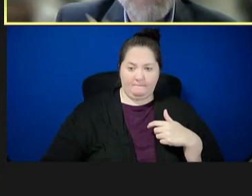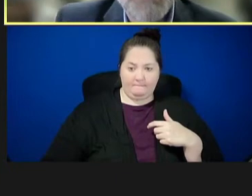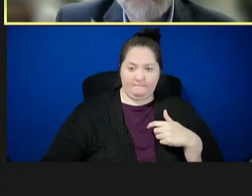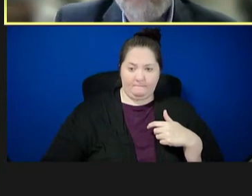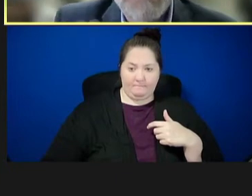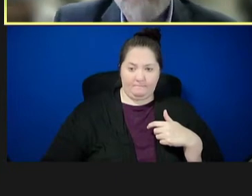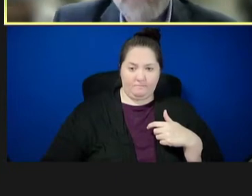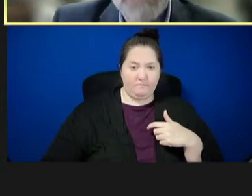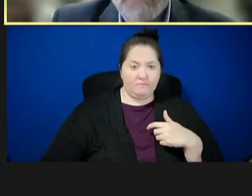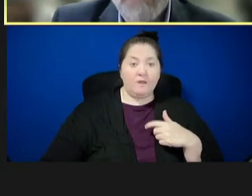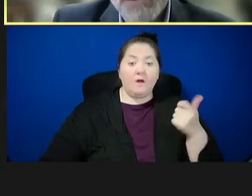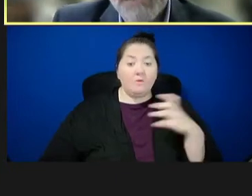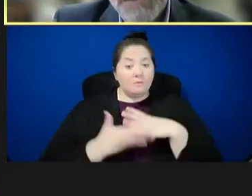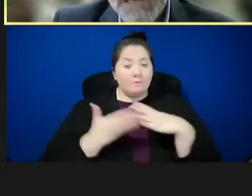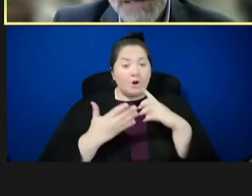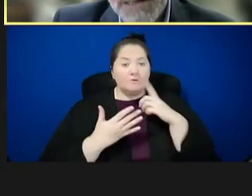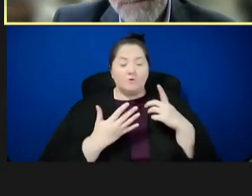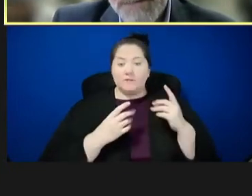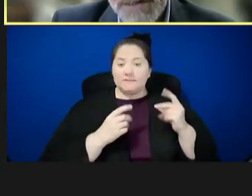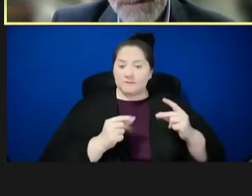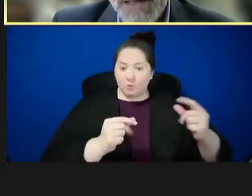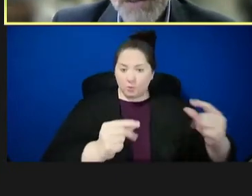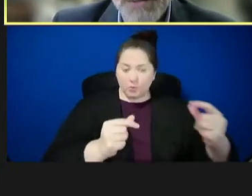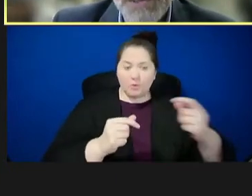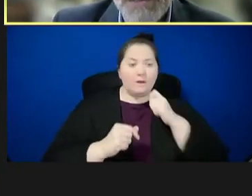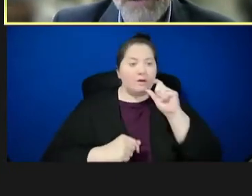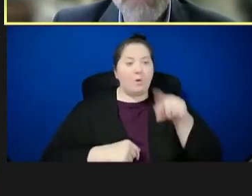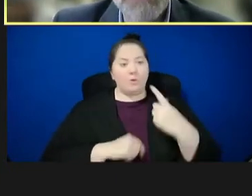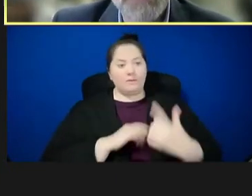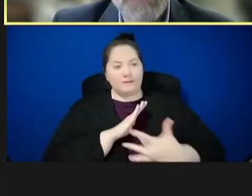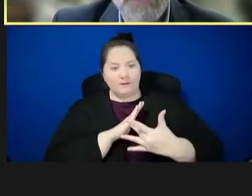aspect that allowed the acceleration besides some of this technology was the fundamental design of